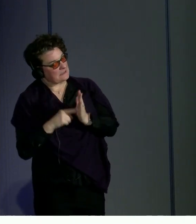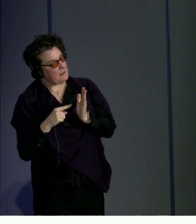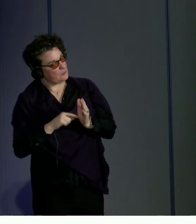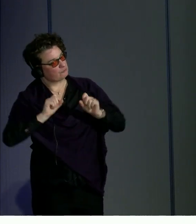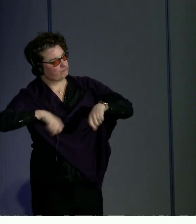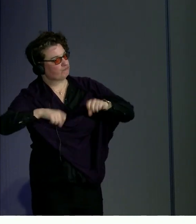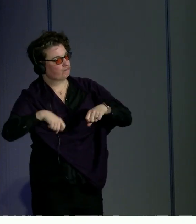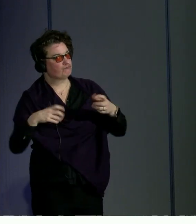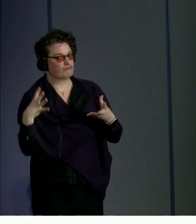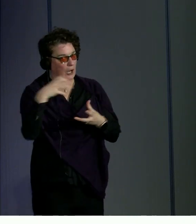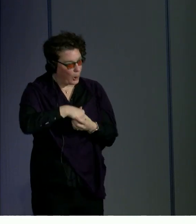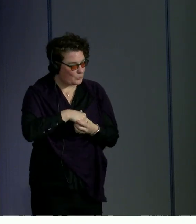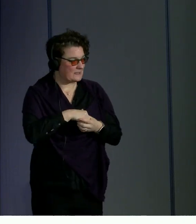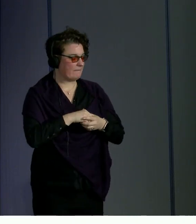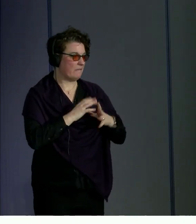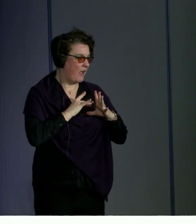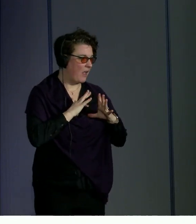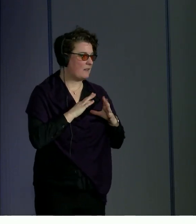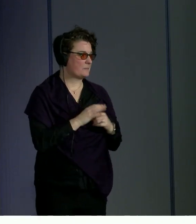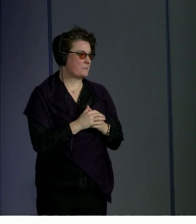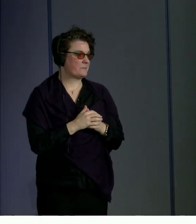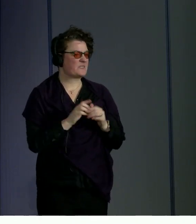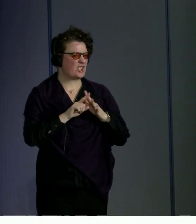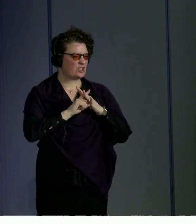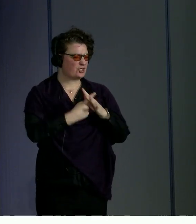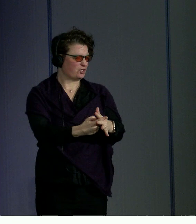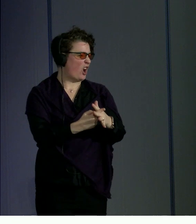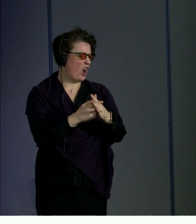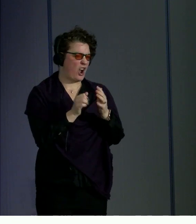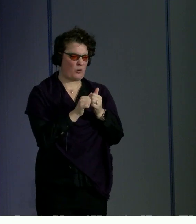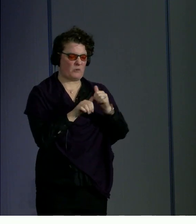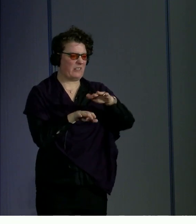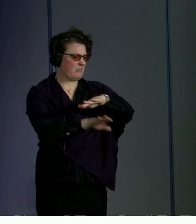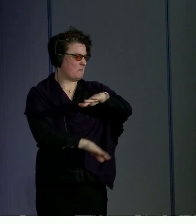your workplace. We're going to start at a very basic level with an accessibility statement,